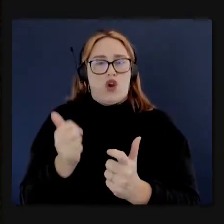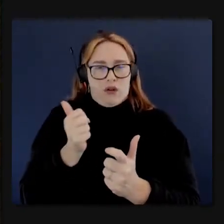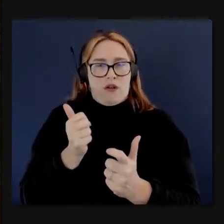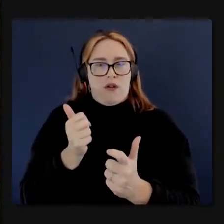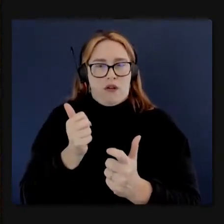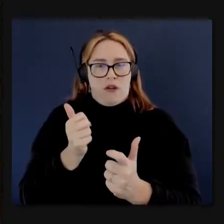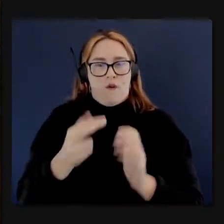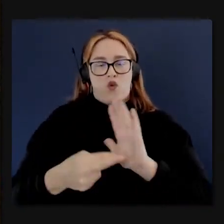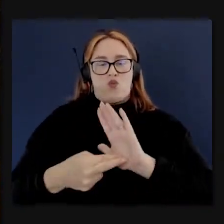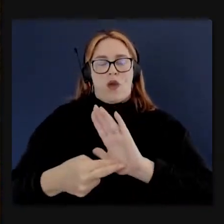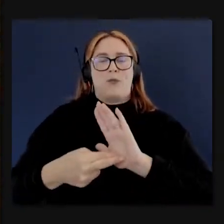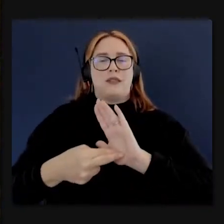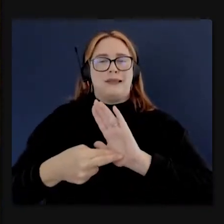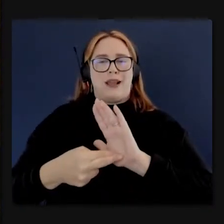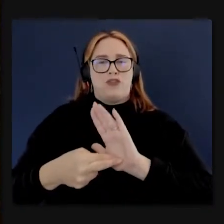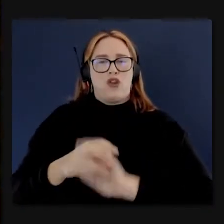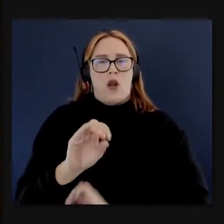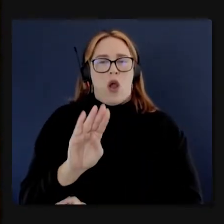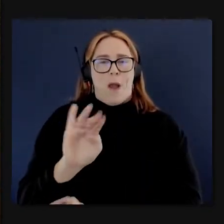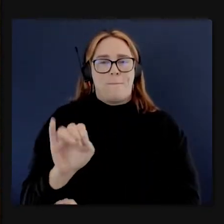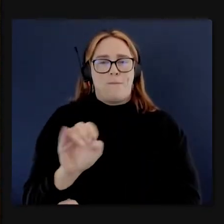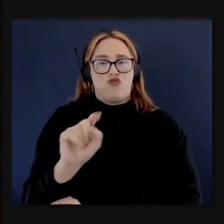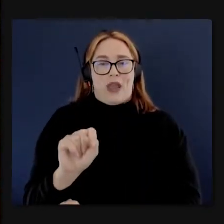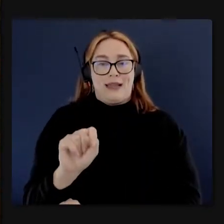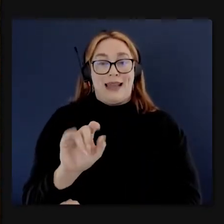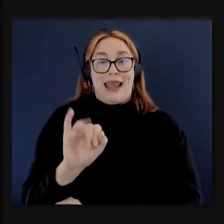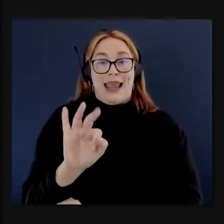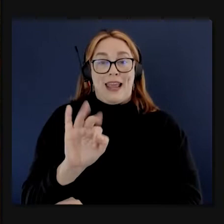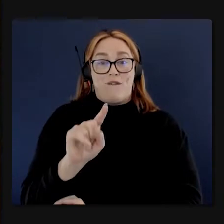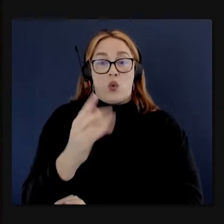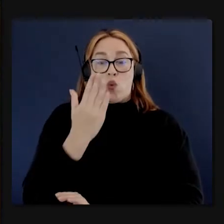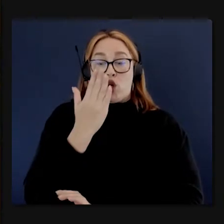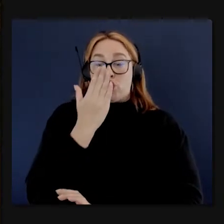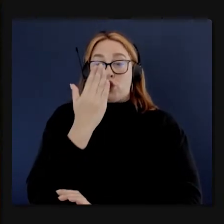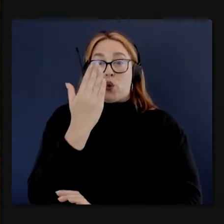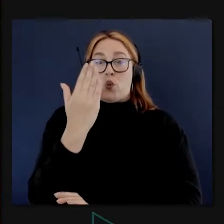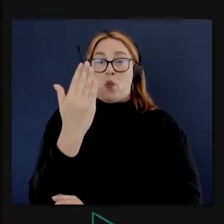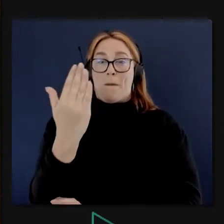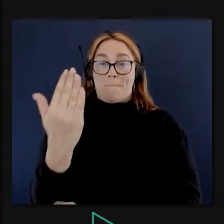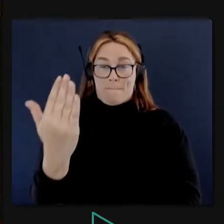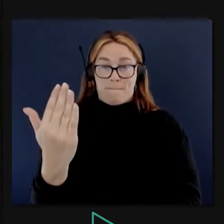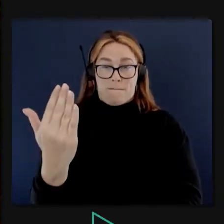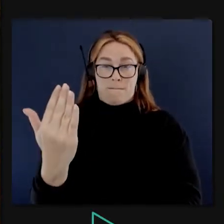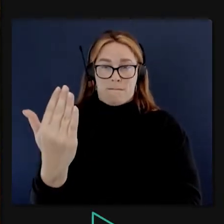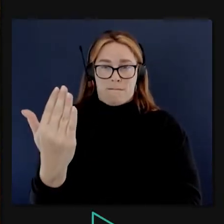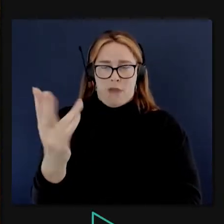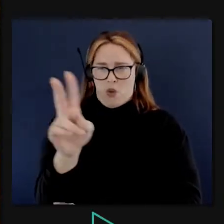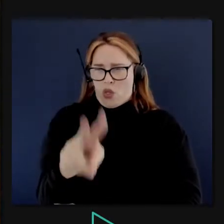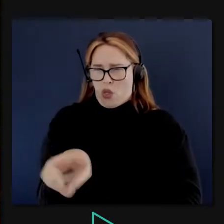works really well as a representation. And your vegetation